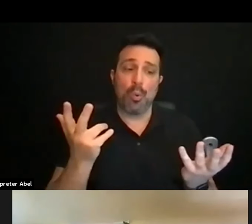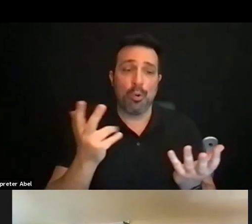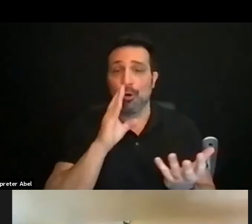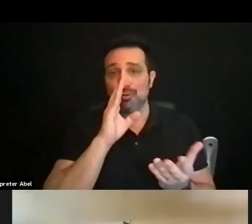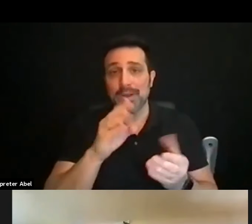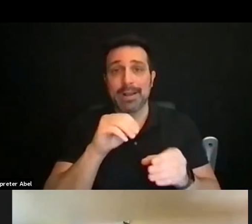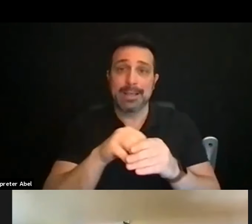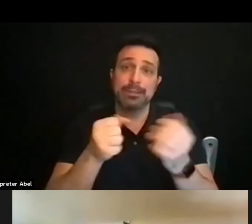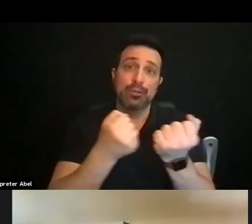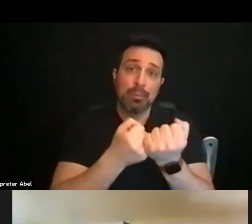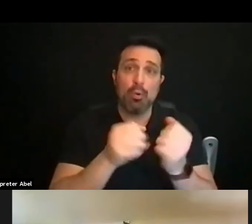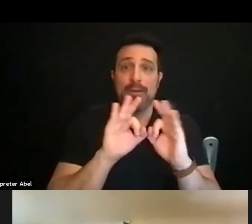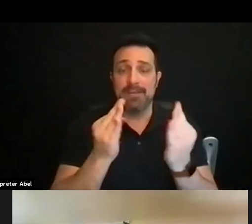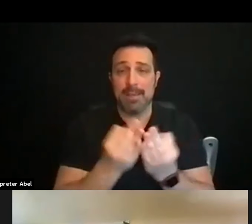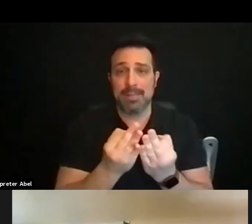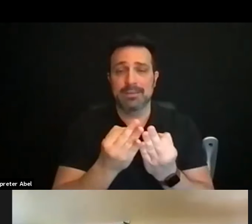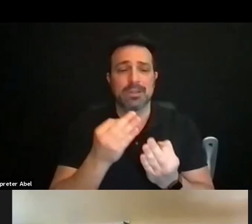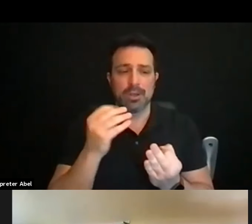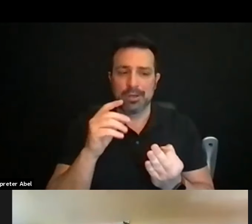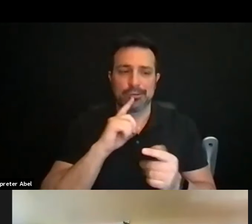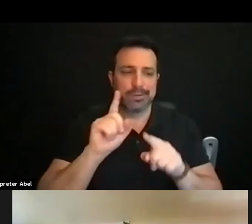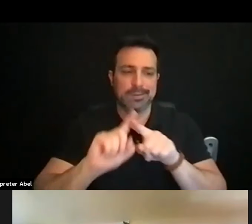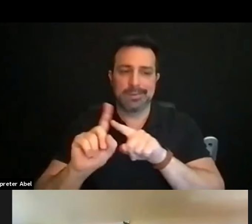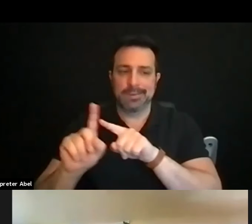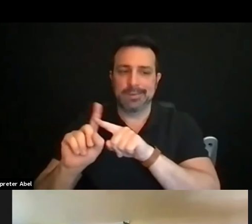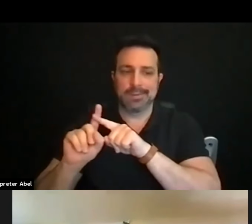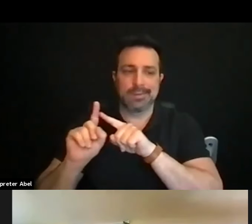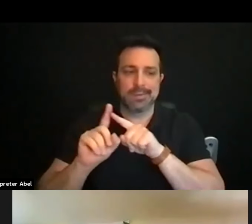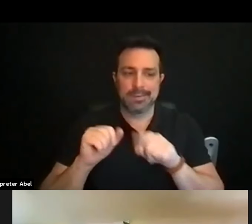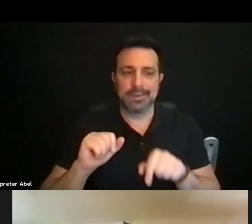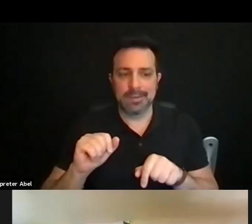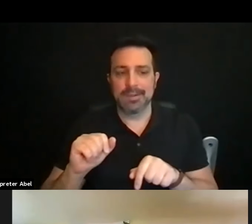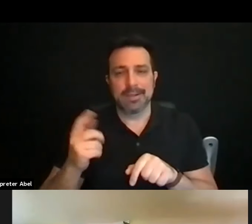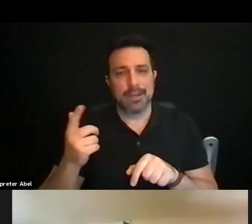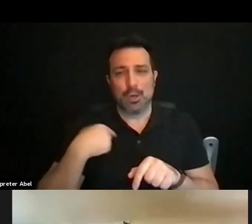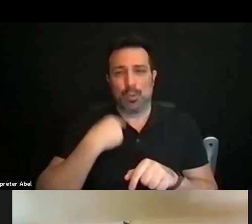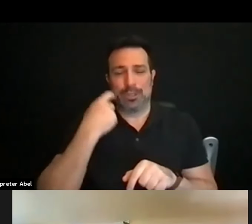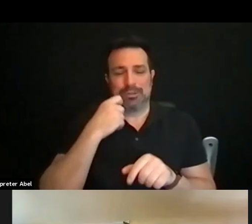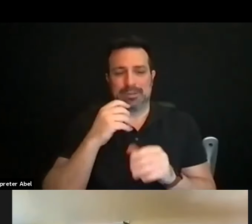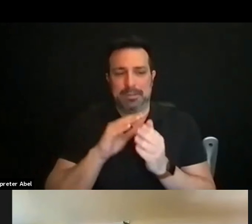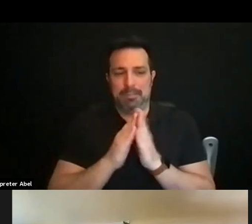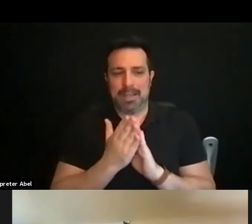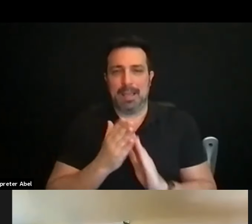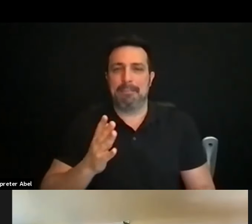involved with the Oregon D.A. for the people. If you wanted to work directly with families and -- or just directly in support